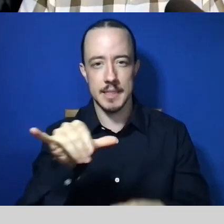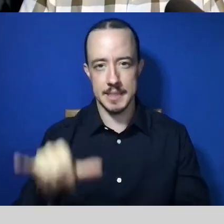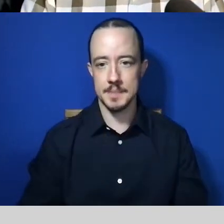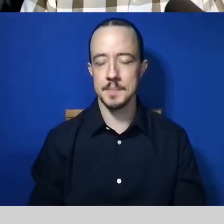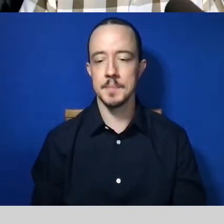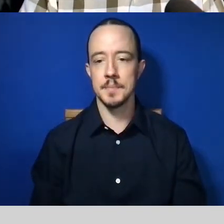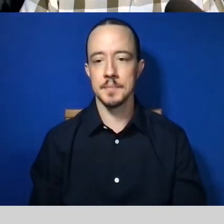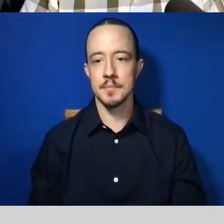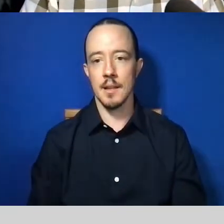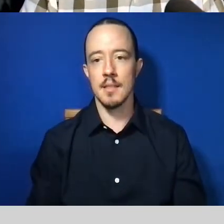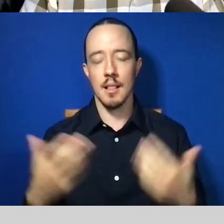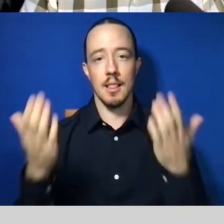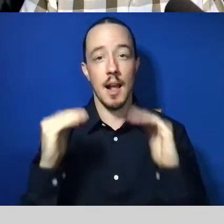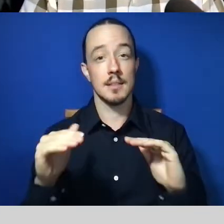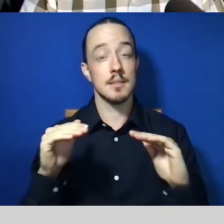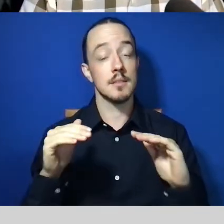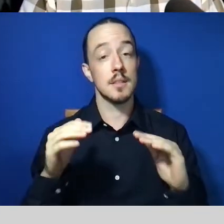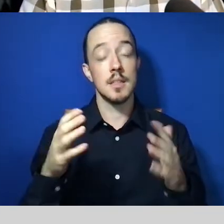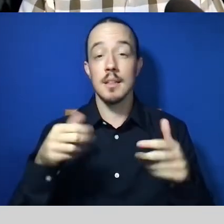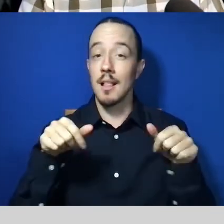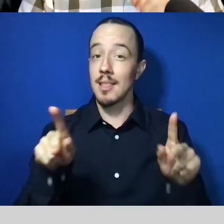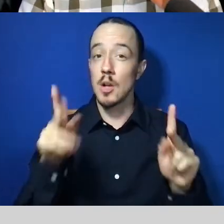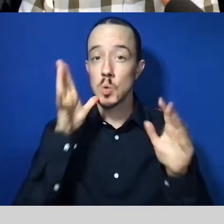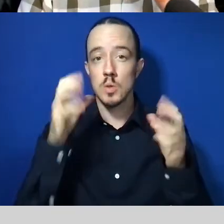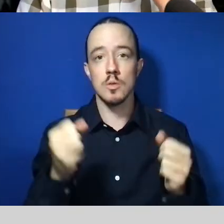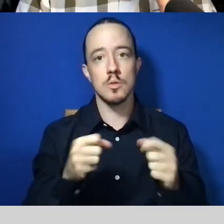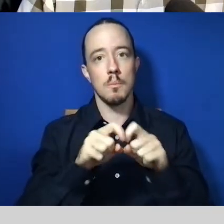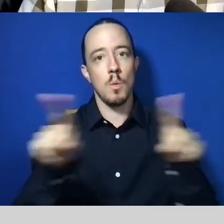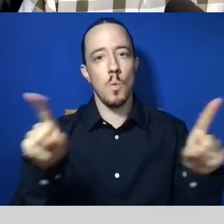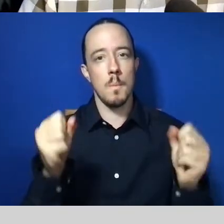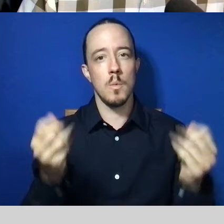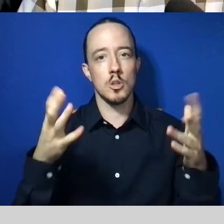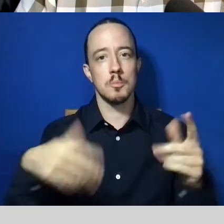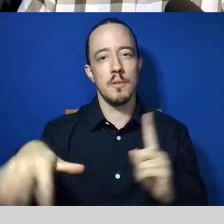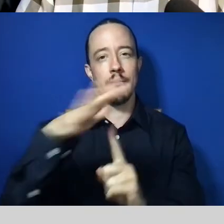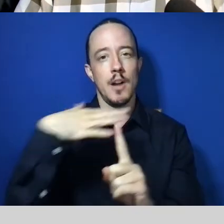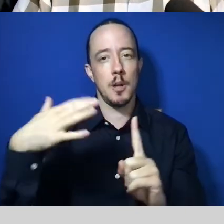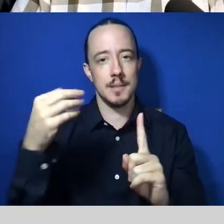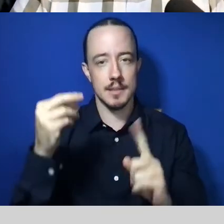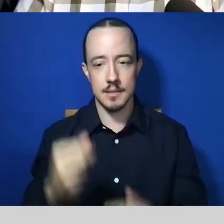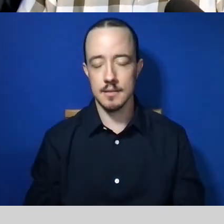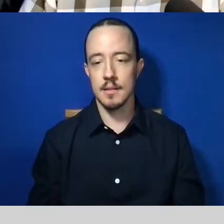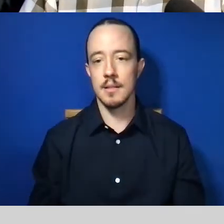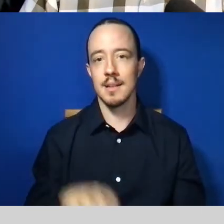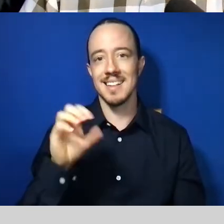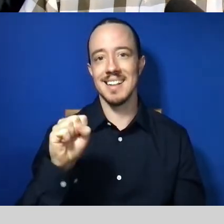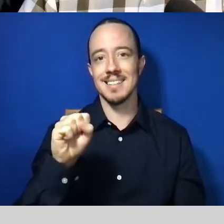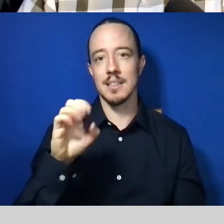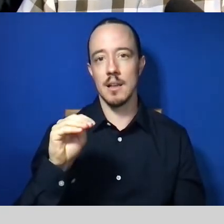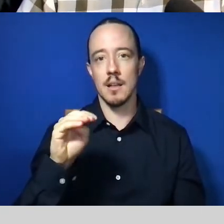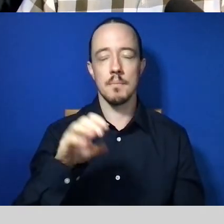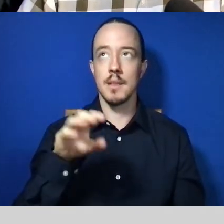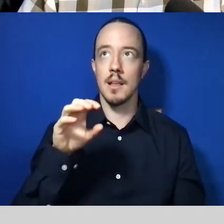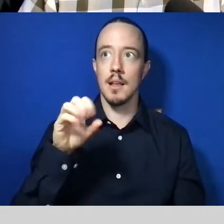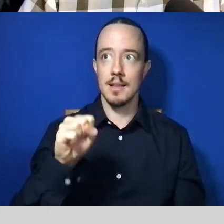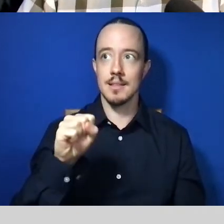This is the service manager SSM Parameter Store. The SSM Parameter Store is how we can store secrets